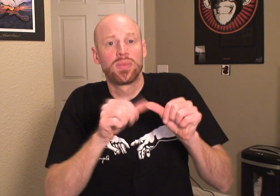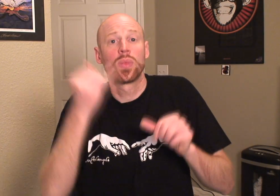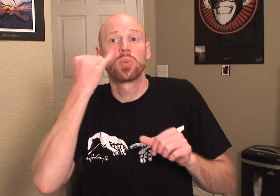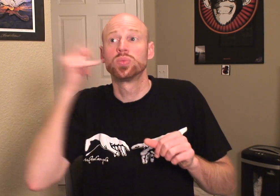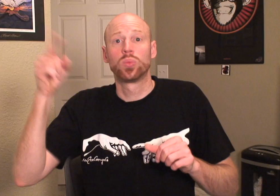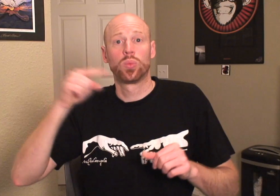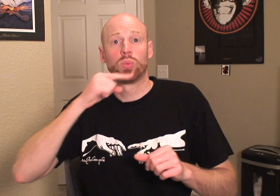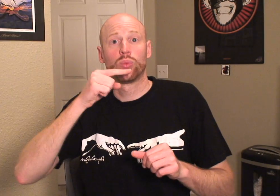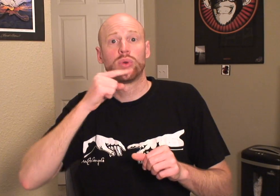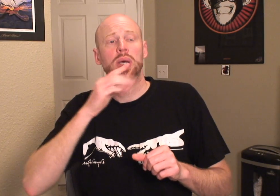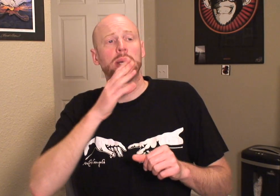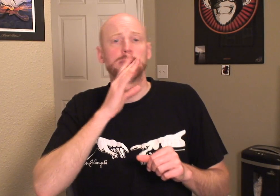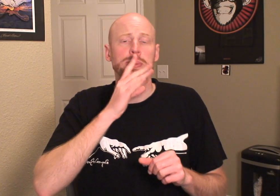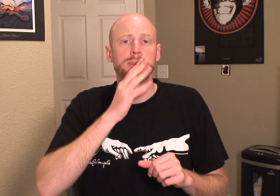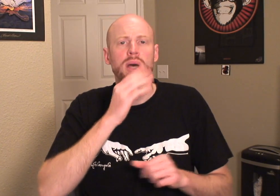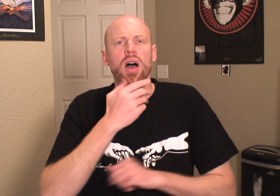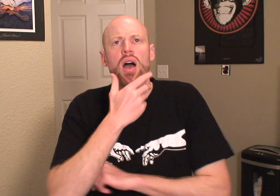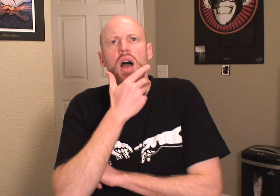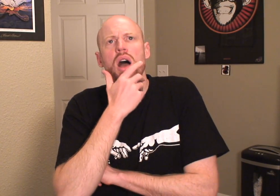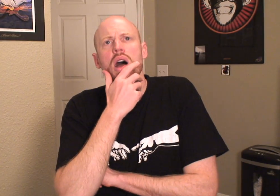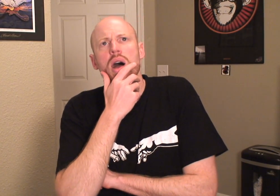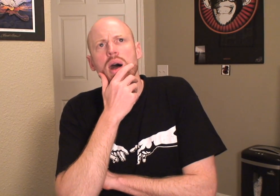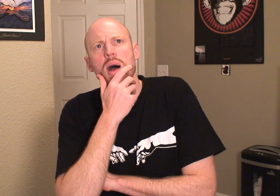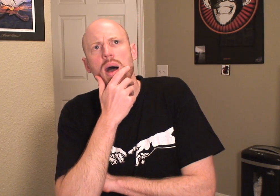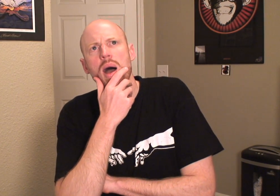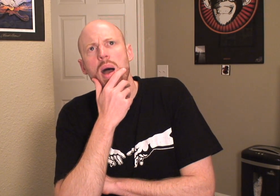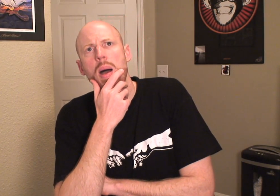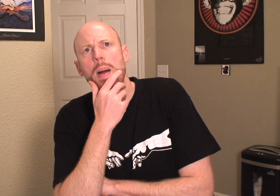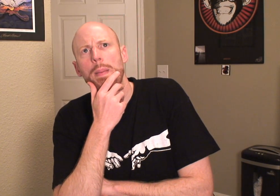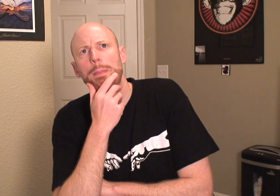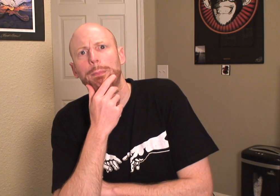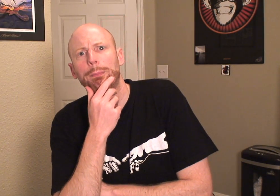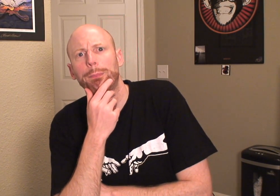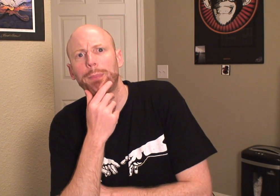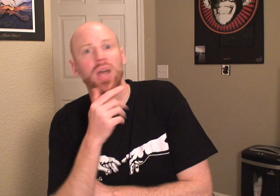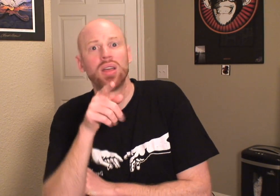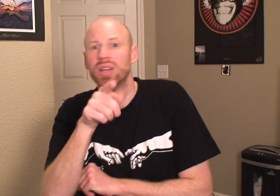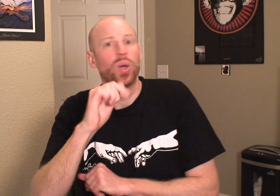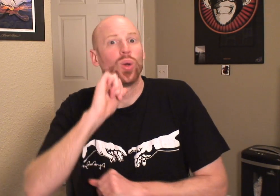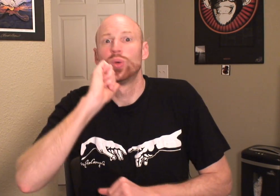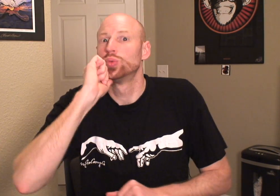To illustrate: If the hearing consumer is currently speaking but pauses to gather her/his thoughts by saying 'ummm…',